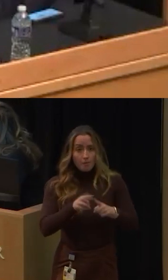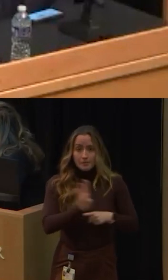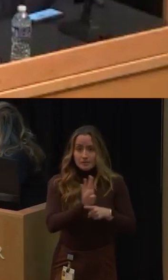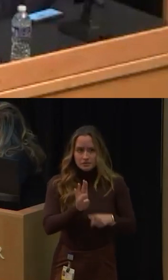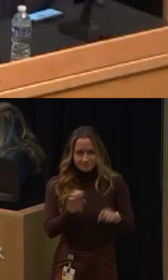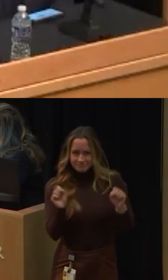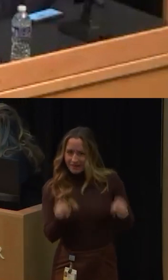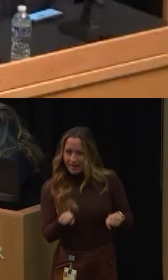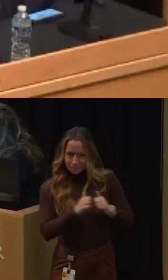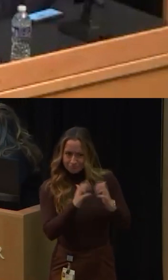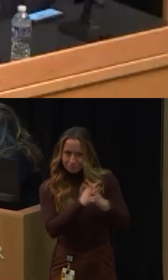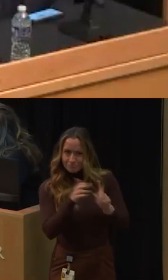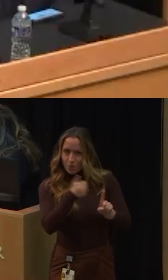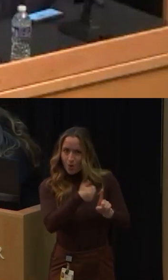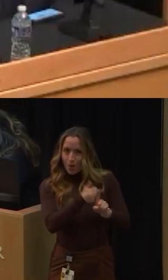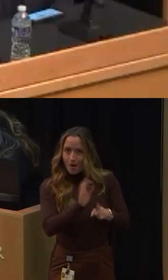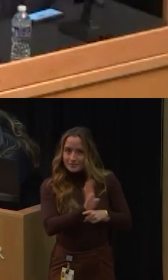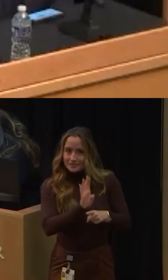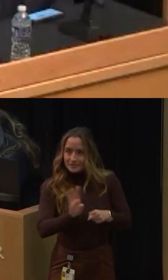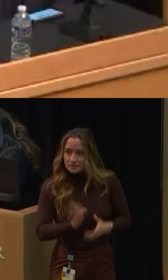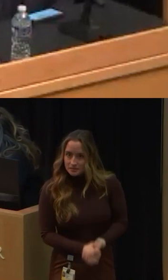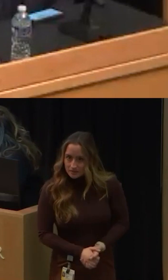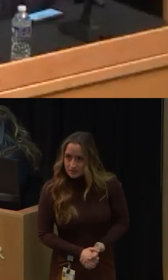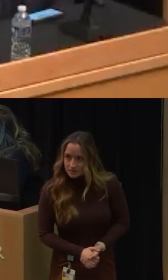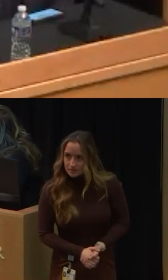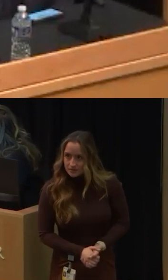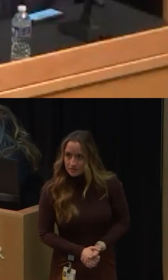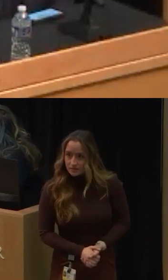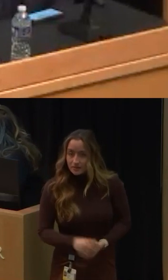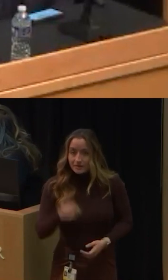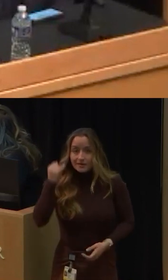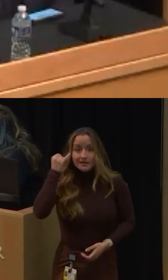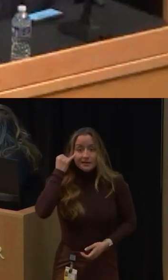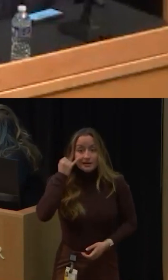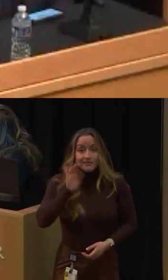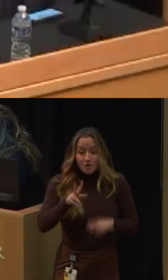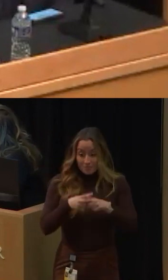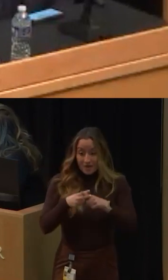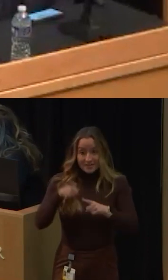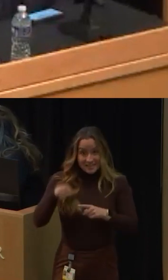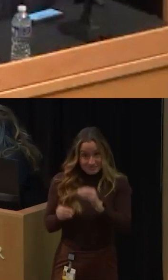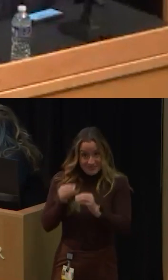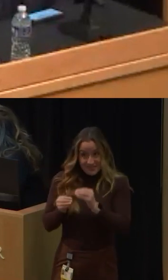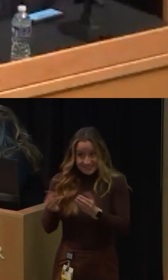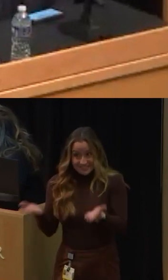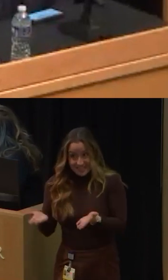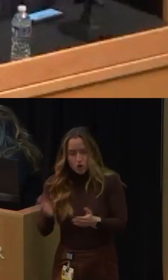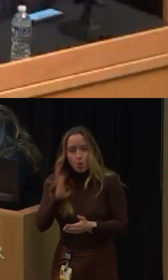and you know what? Your plumbing can't be outsourced to China. If your plumbing needs to be fixed, it needs to be fixed right here in Rochester.